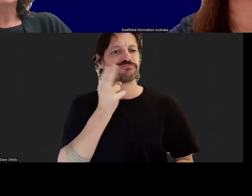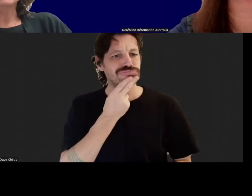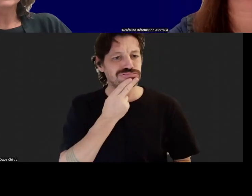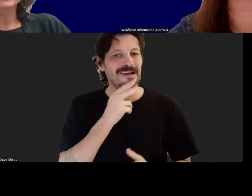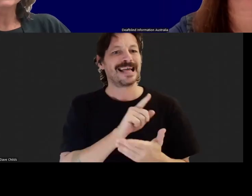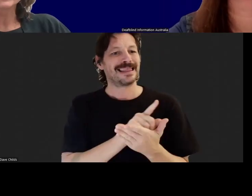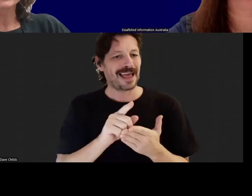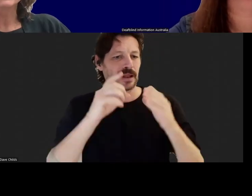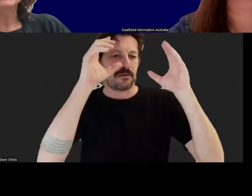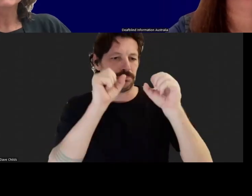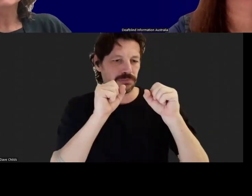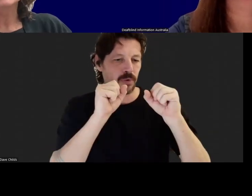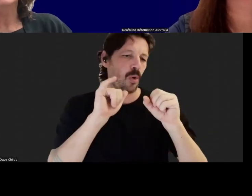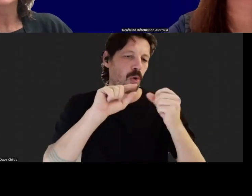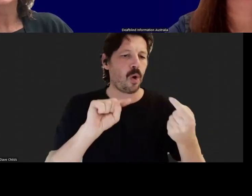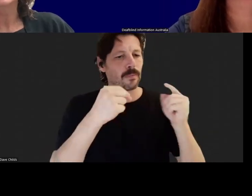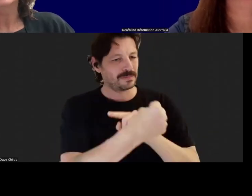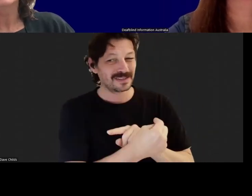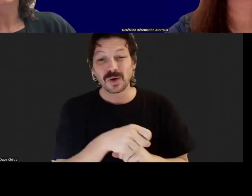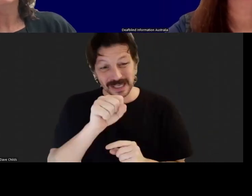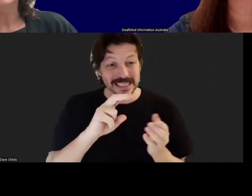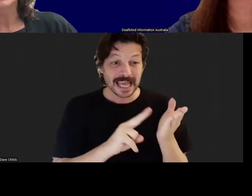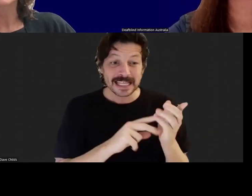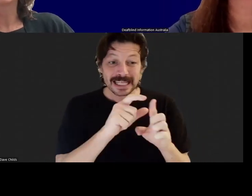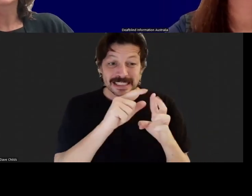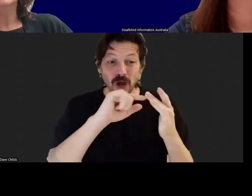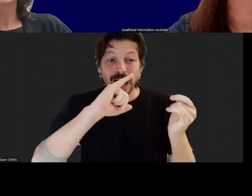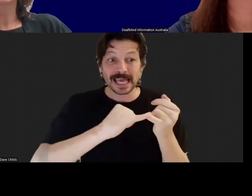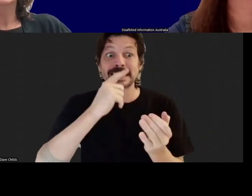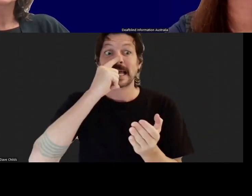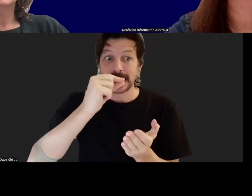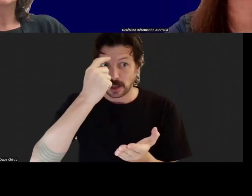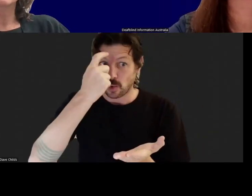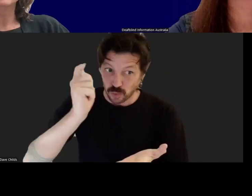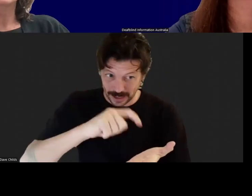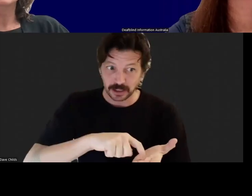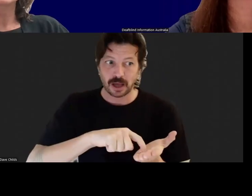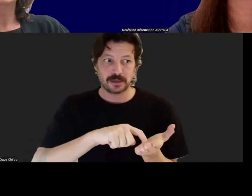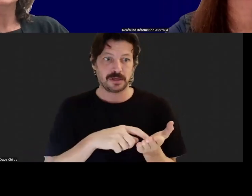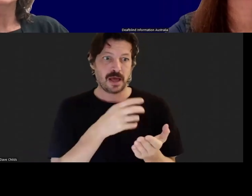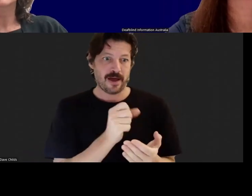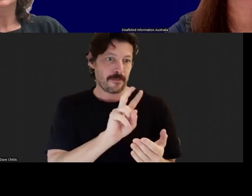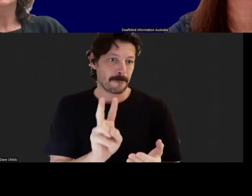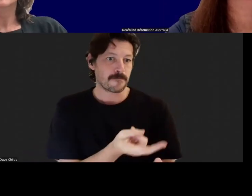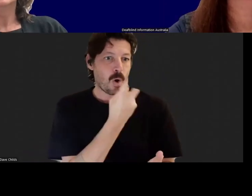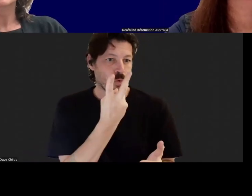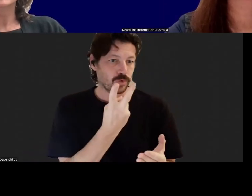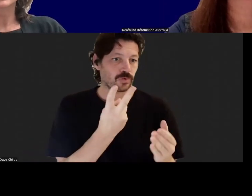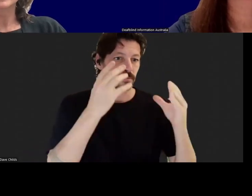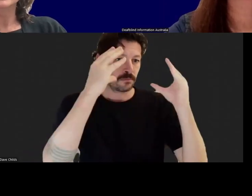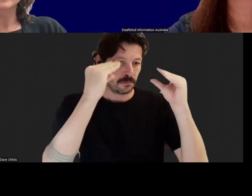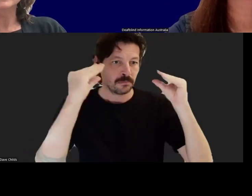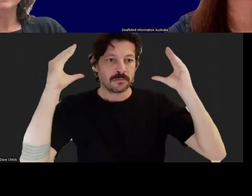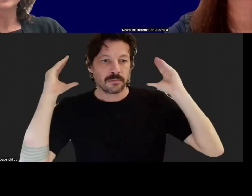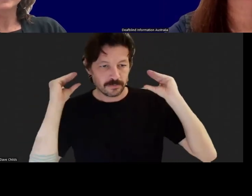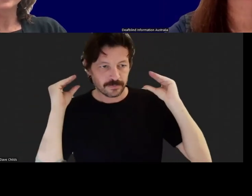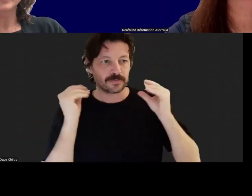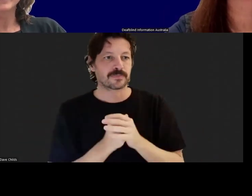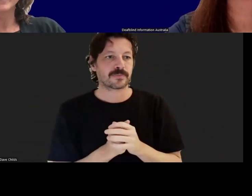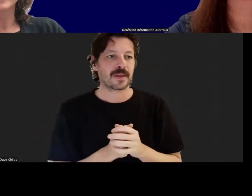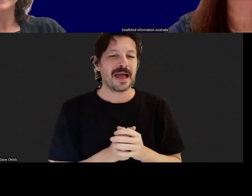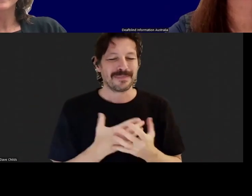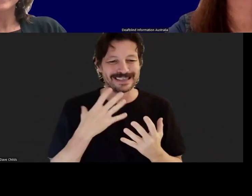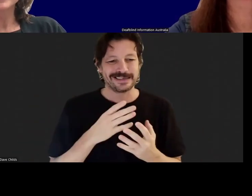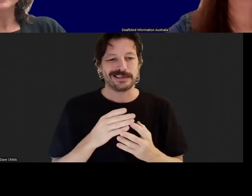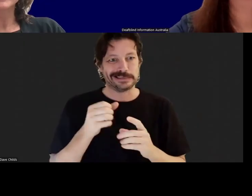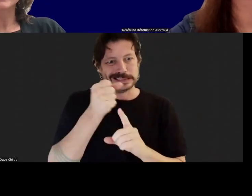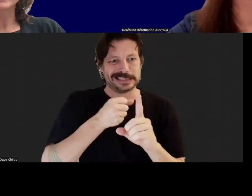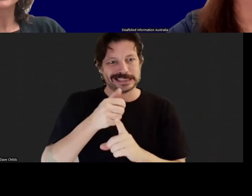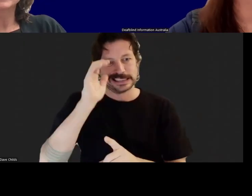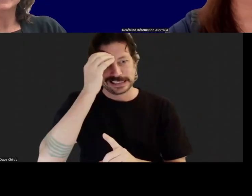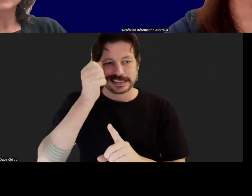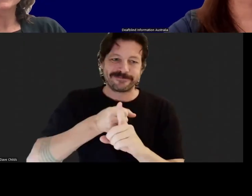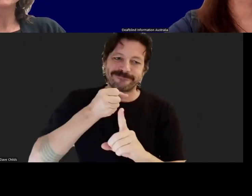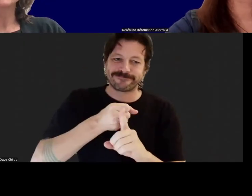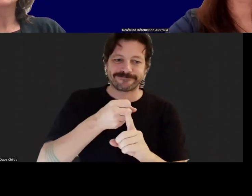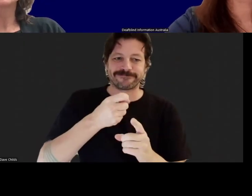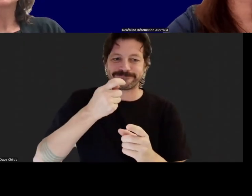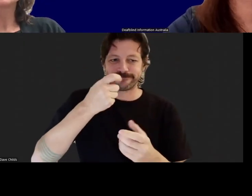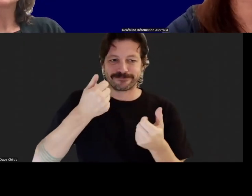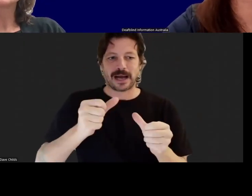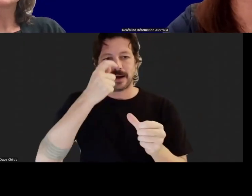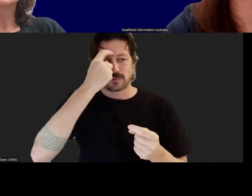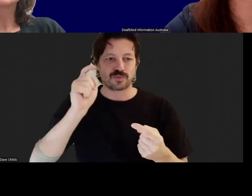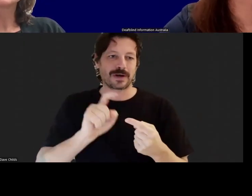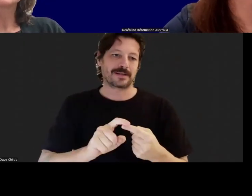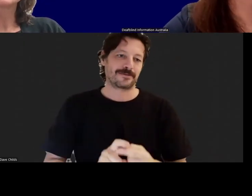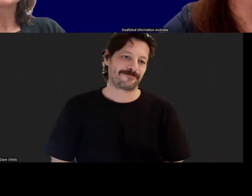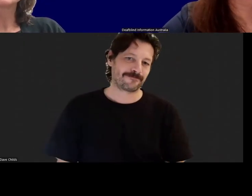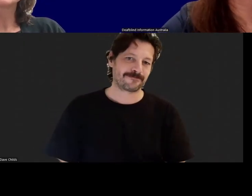for NDIS to recognise dual sensory loss. It just requires some hard work to get that recognised.